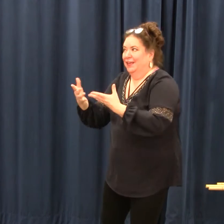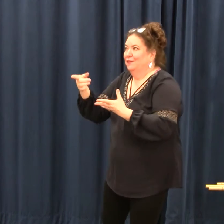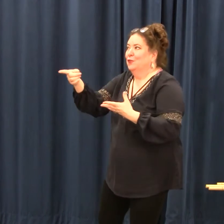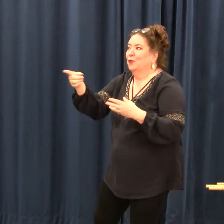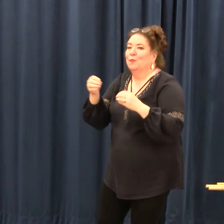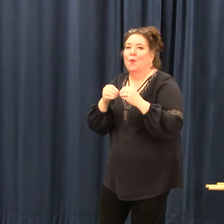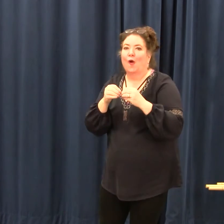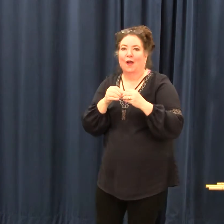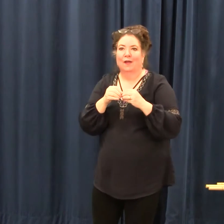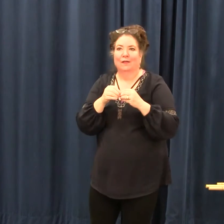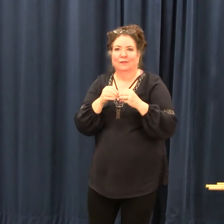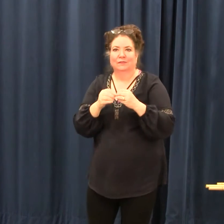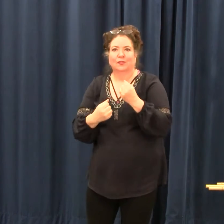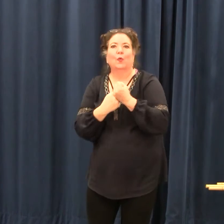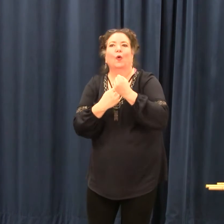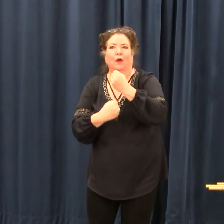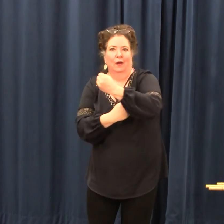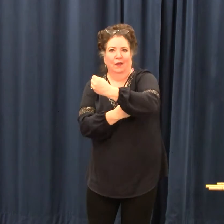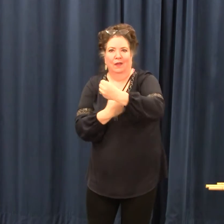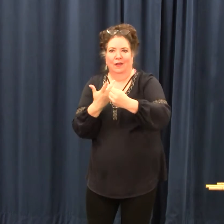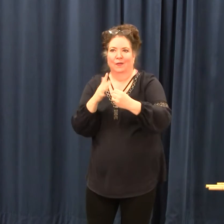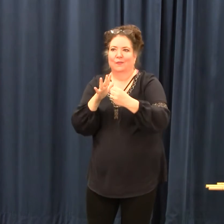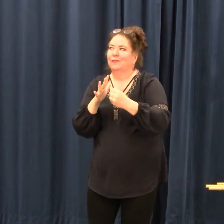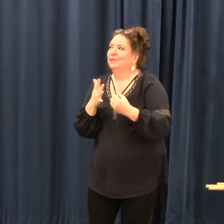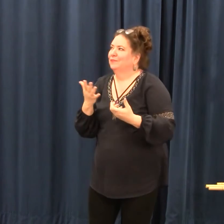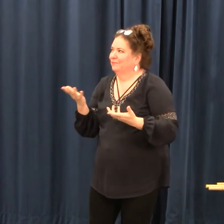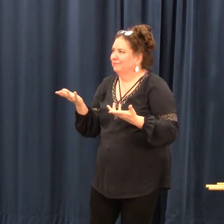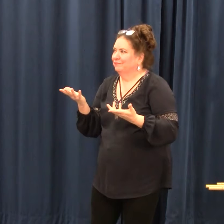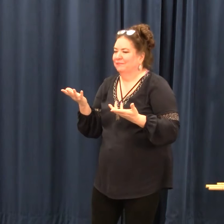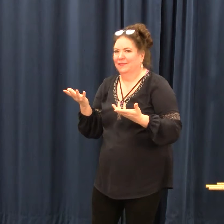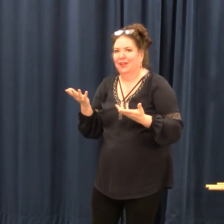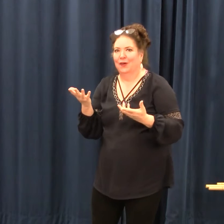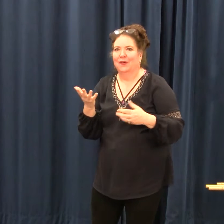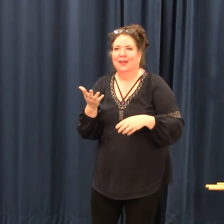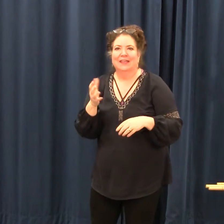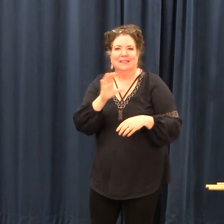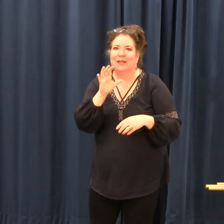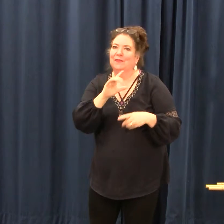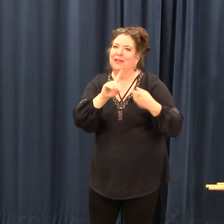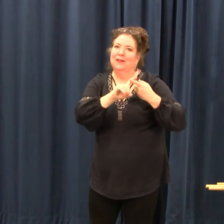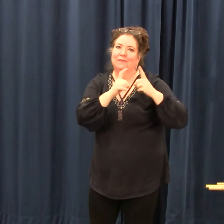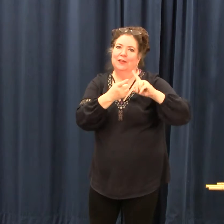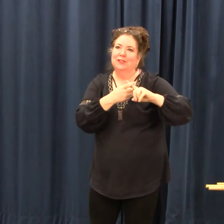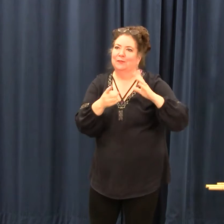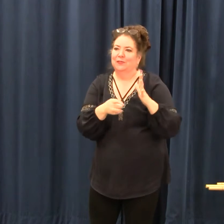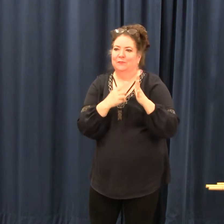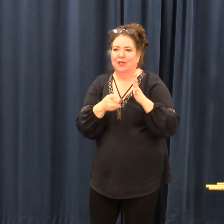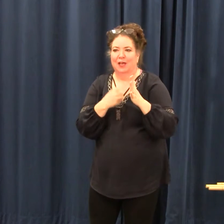given her more support. (hmm okay) It's the same thing in a friendship. Sometimes